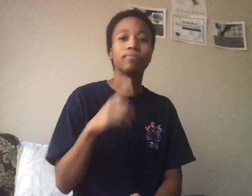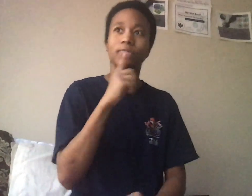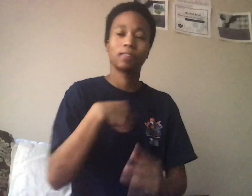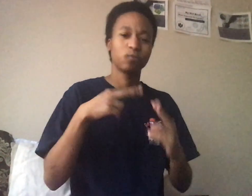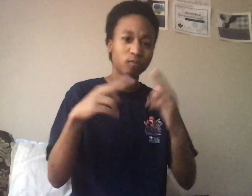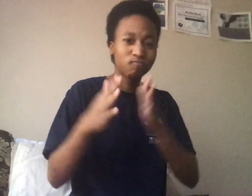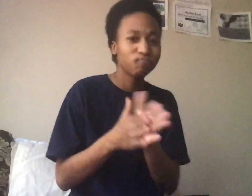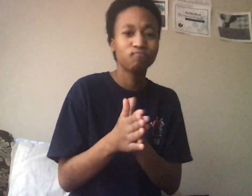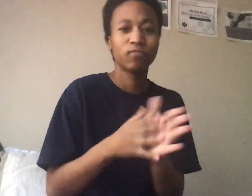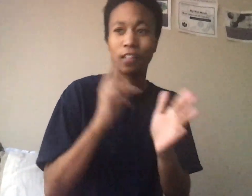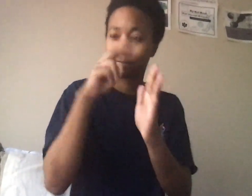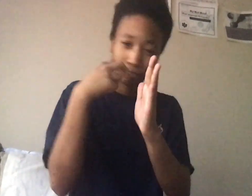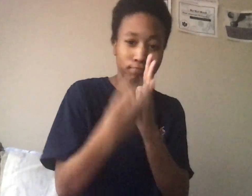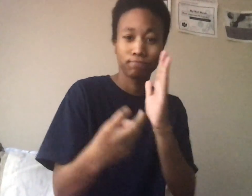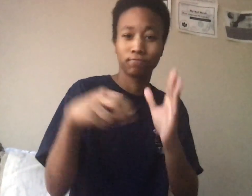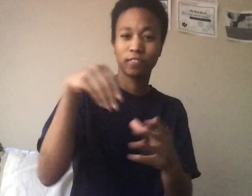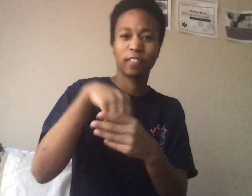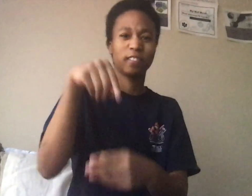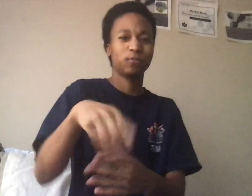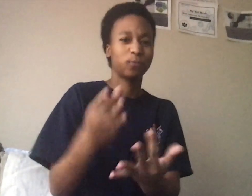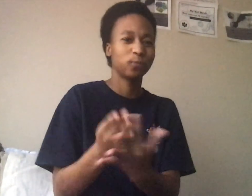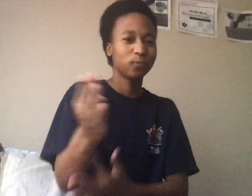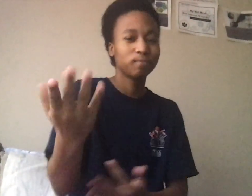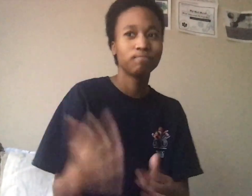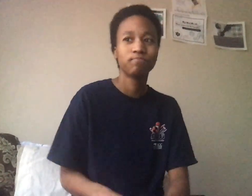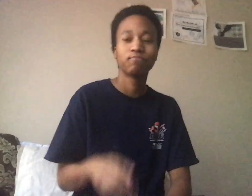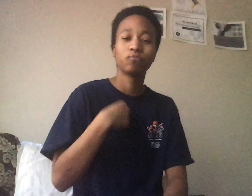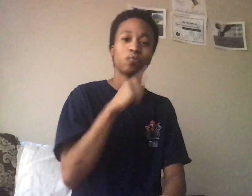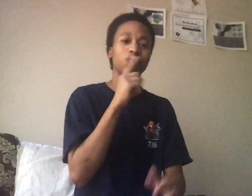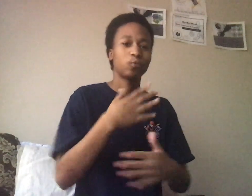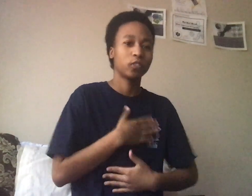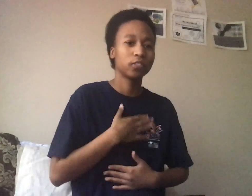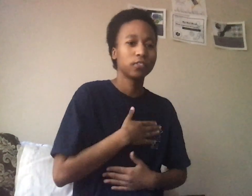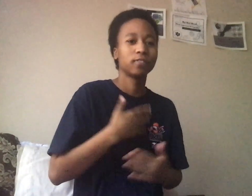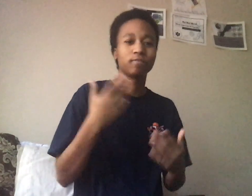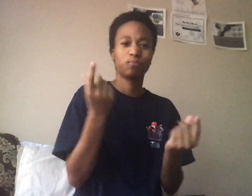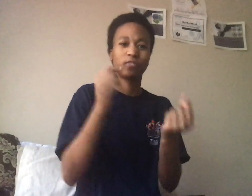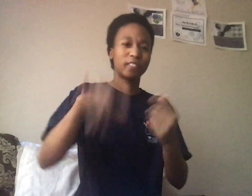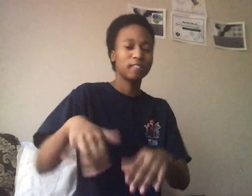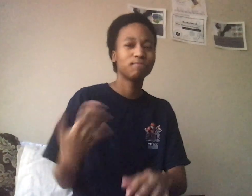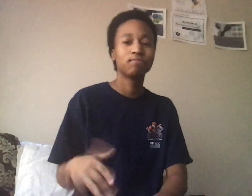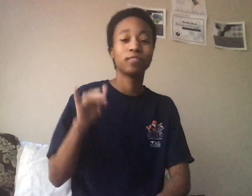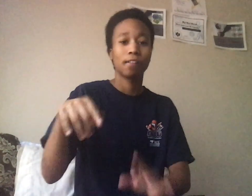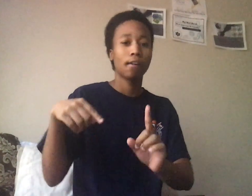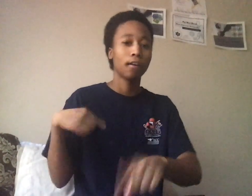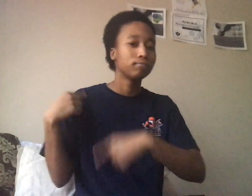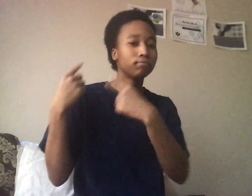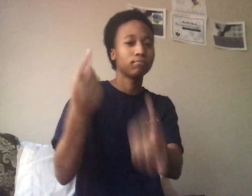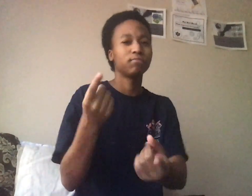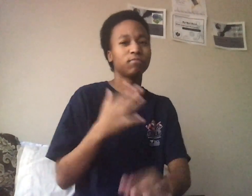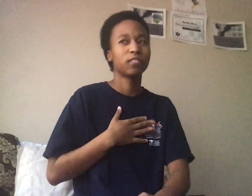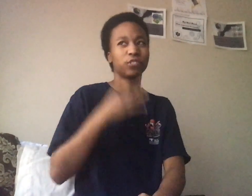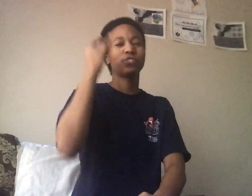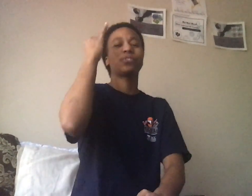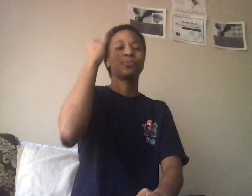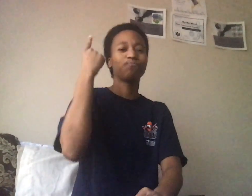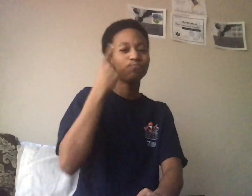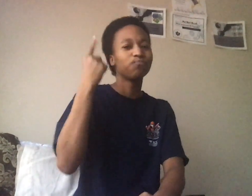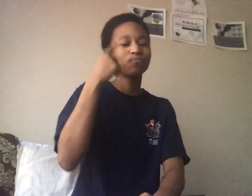truly, I am very motivated to jump in through this. I really appreciated doing that. that since my critical thinking.